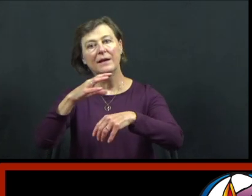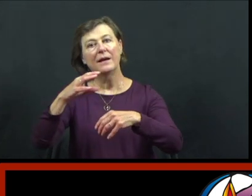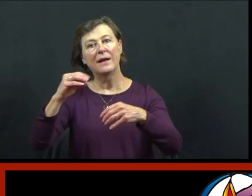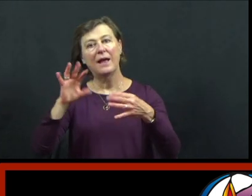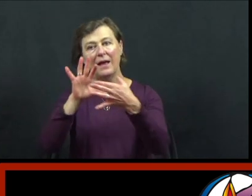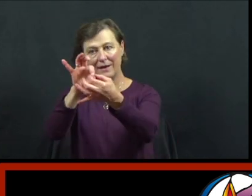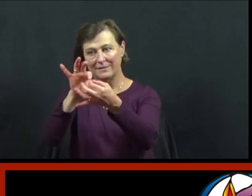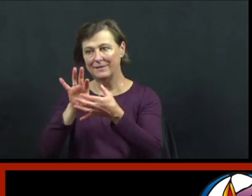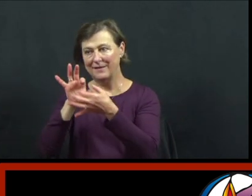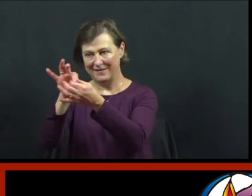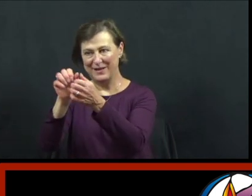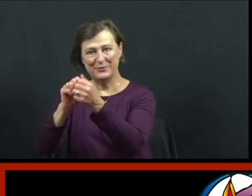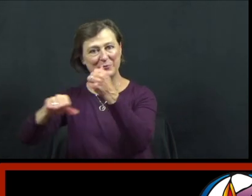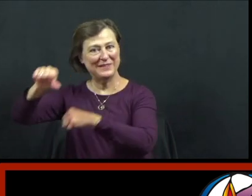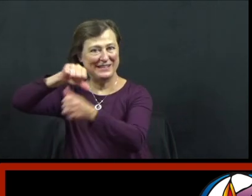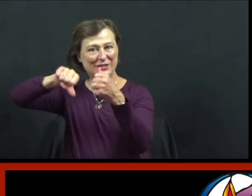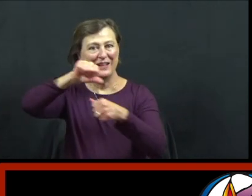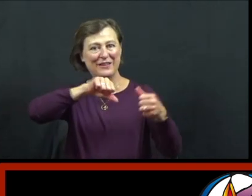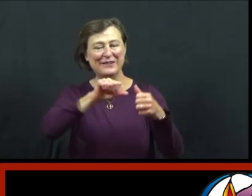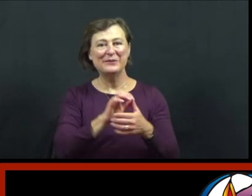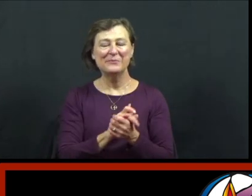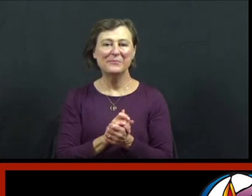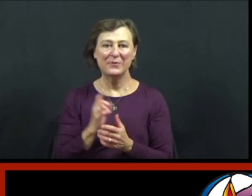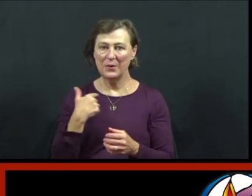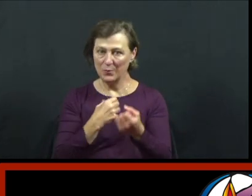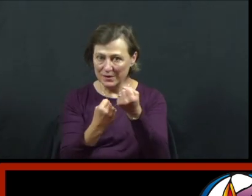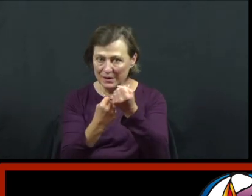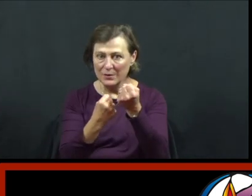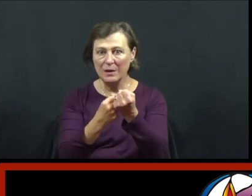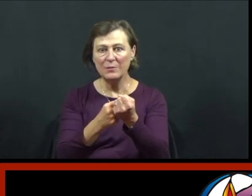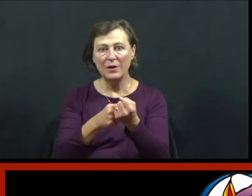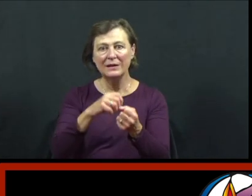another. We support the Salem community through